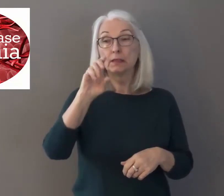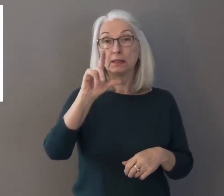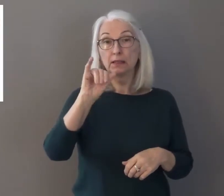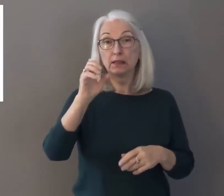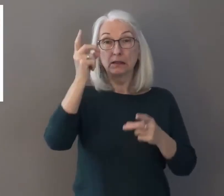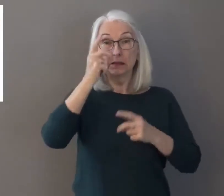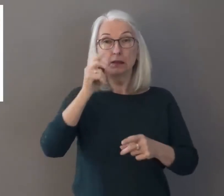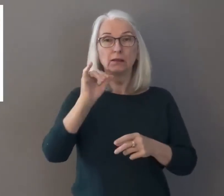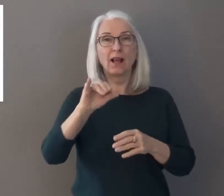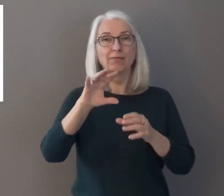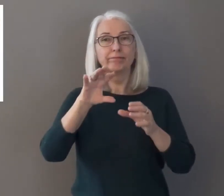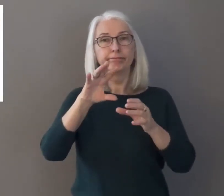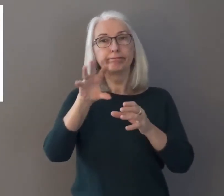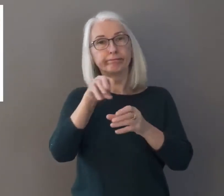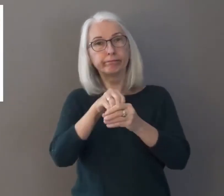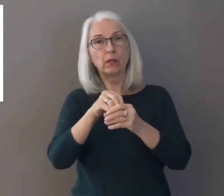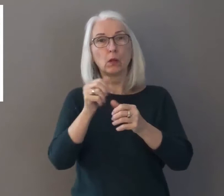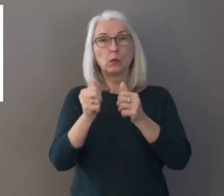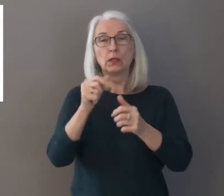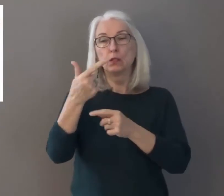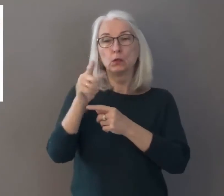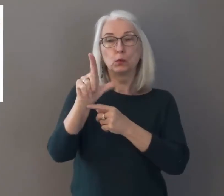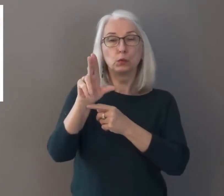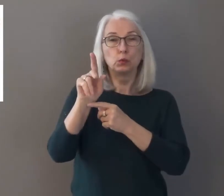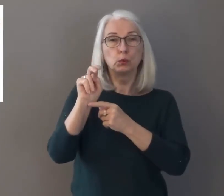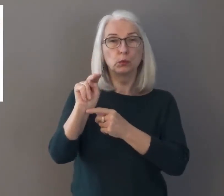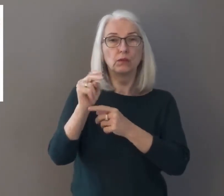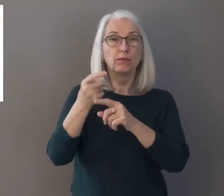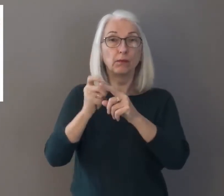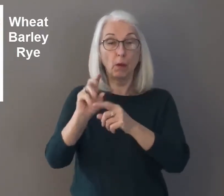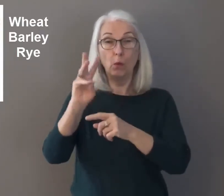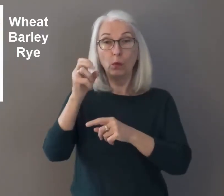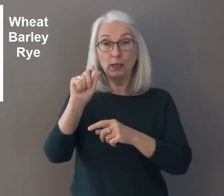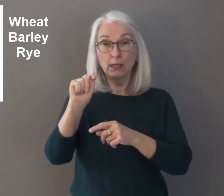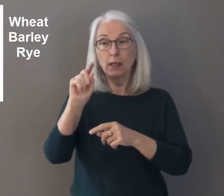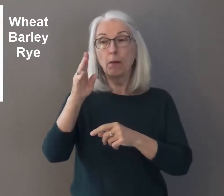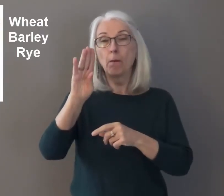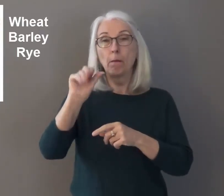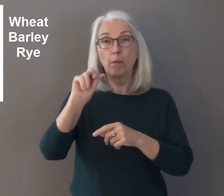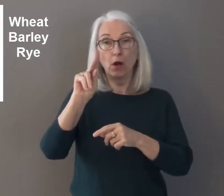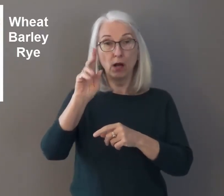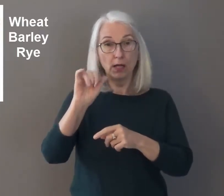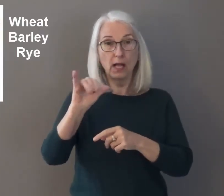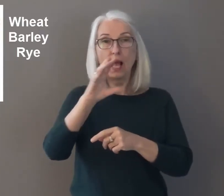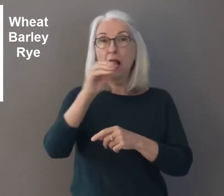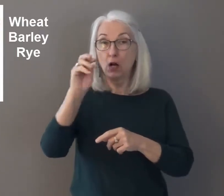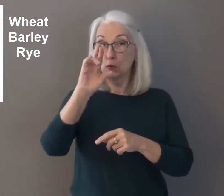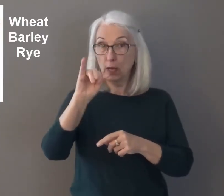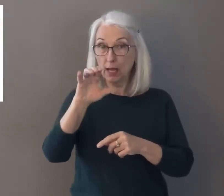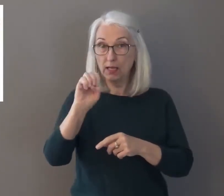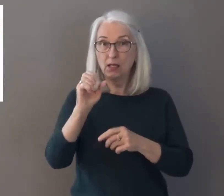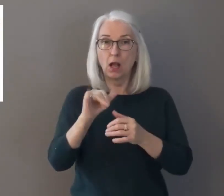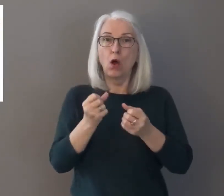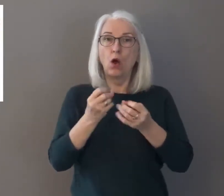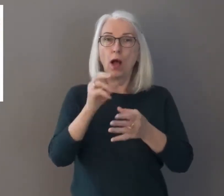Celiac disease is a condition in which gluten (from wheat, barley, and rye) causes an